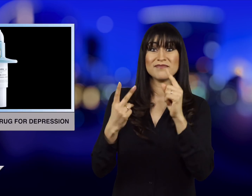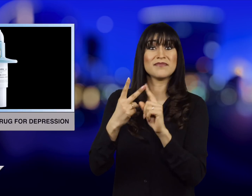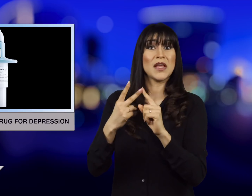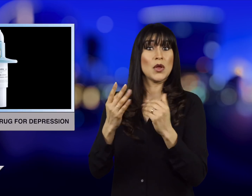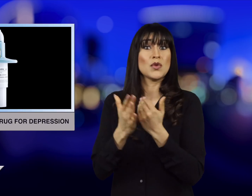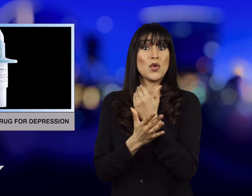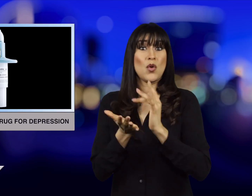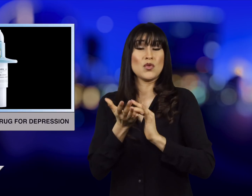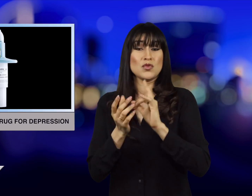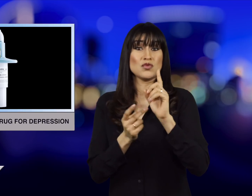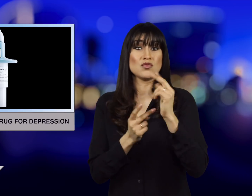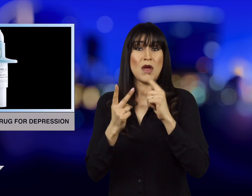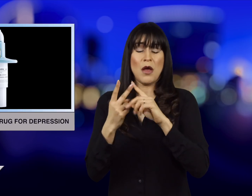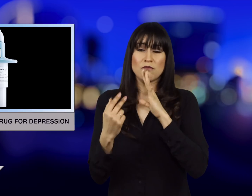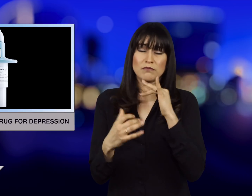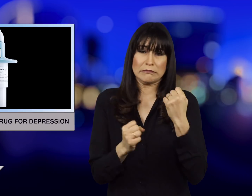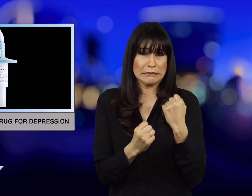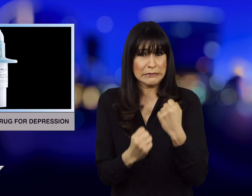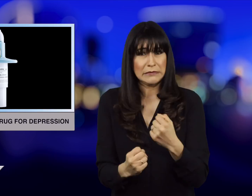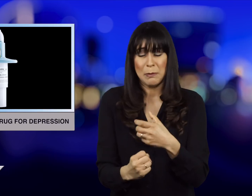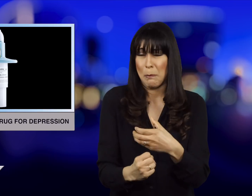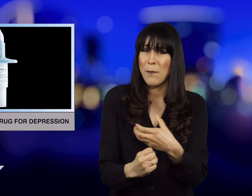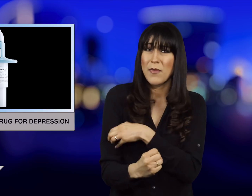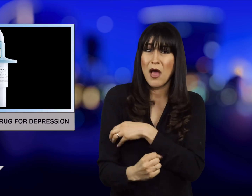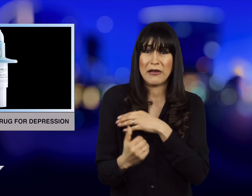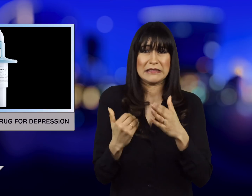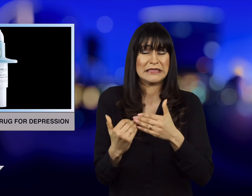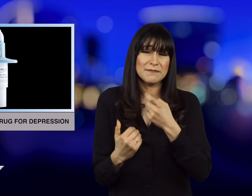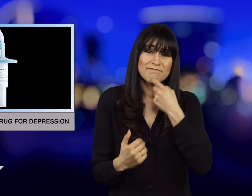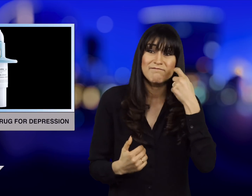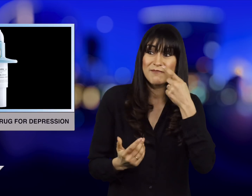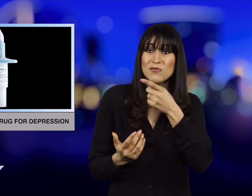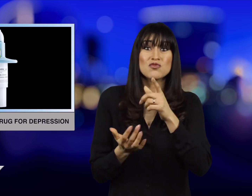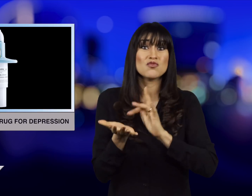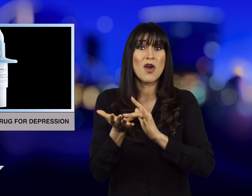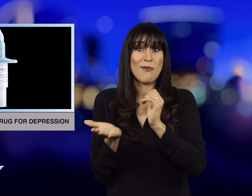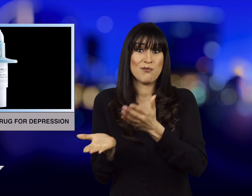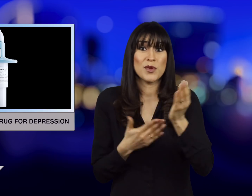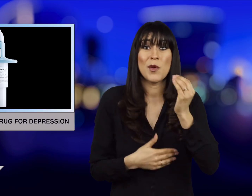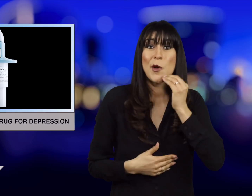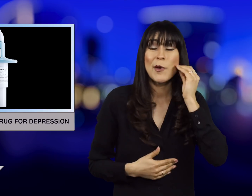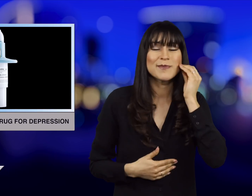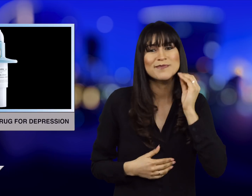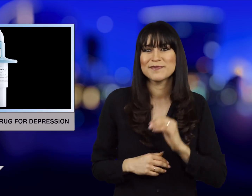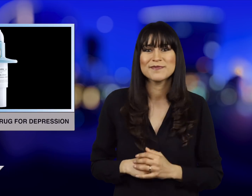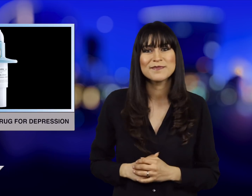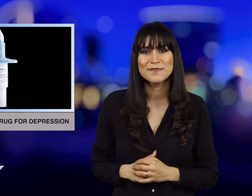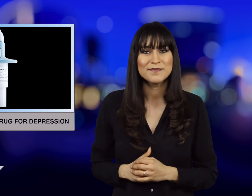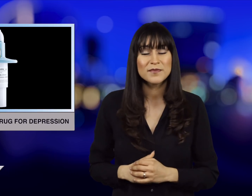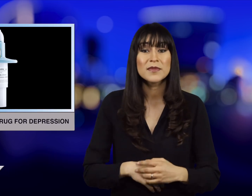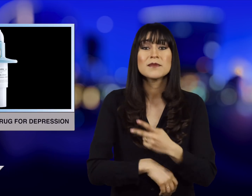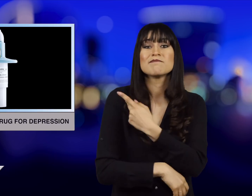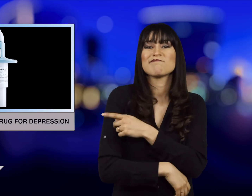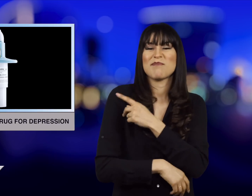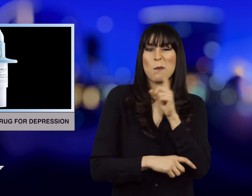Because of its potency and potential for abuse, the drug will not be sent home with patients.